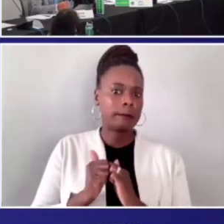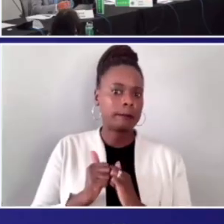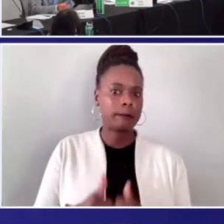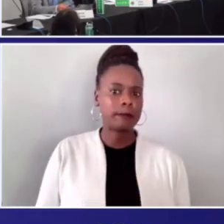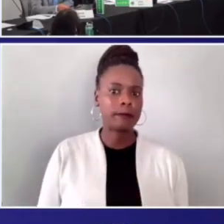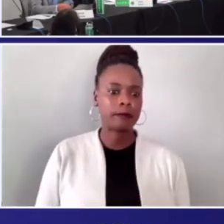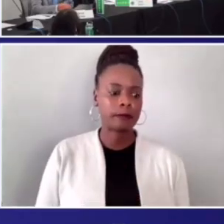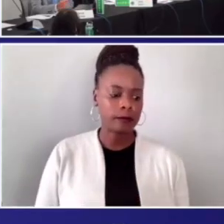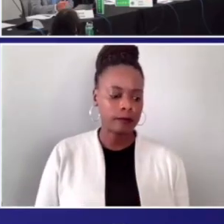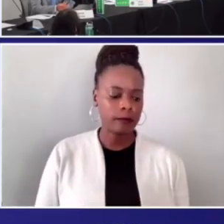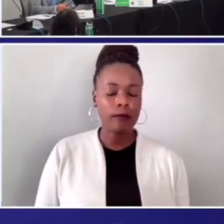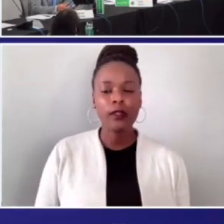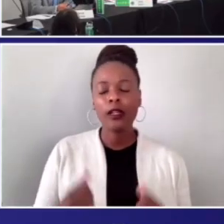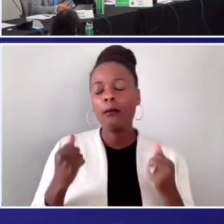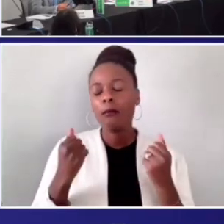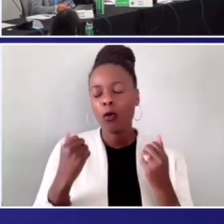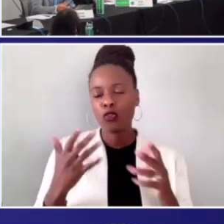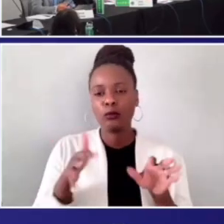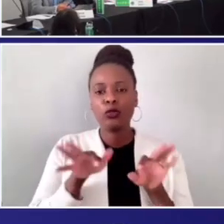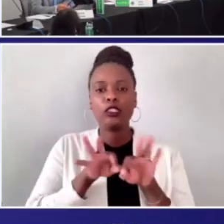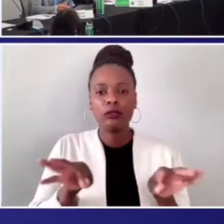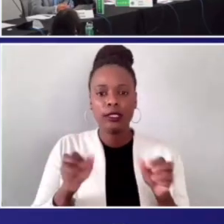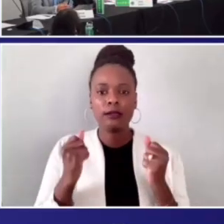degrees that -- and multiple repayment start dates?